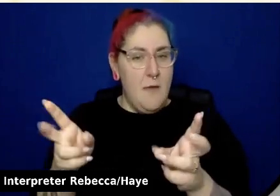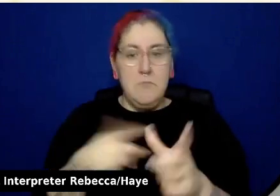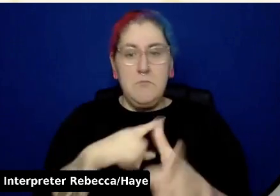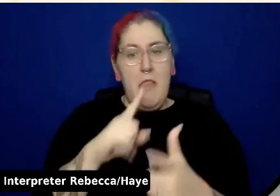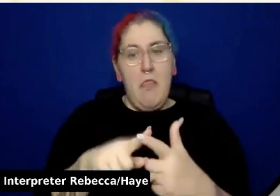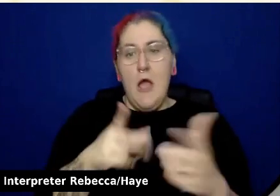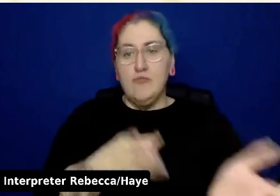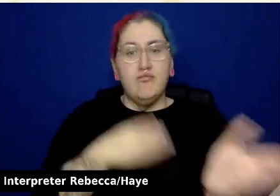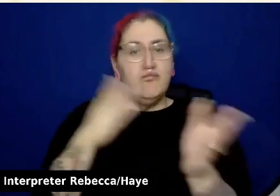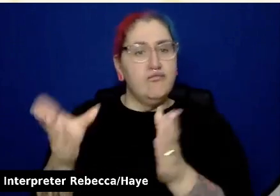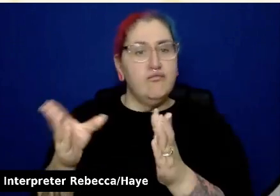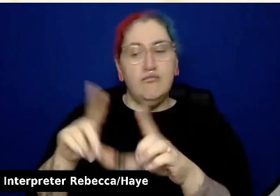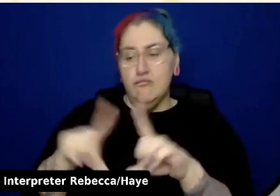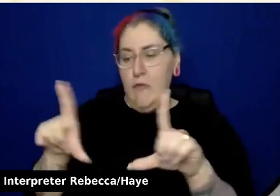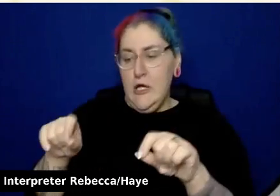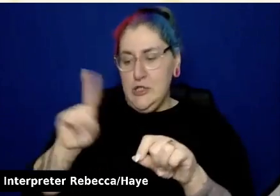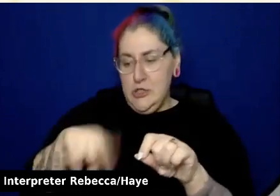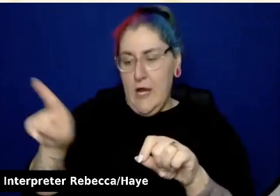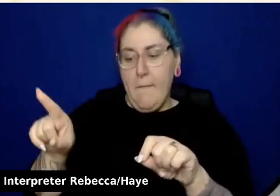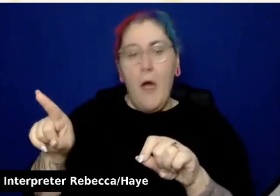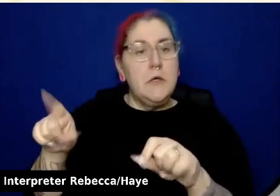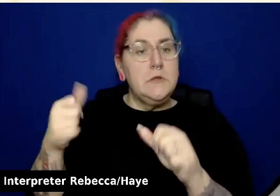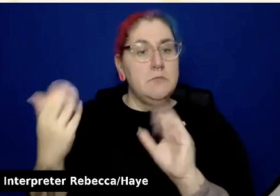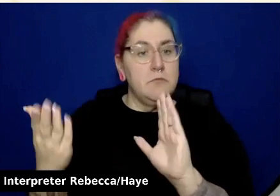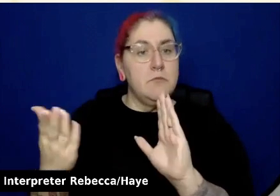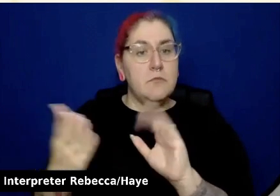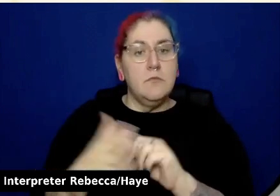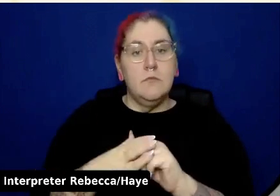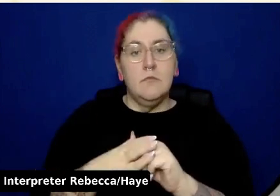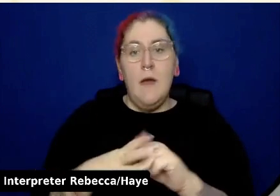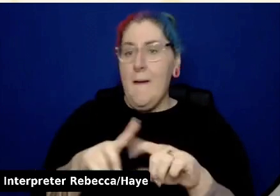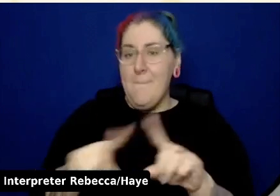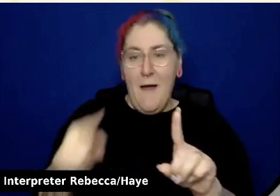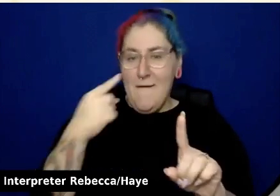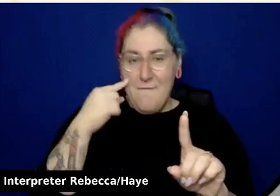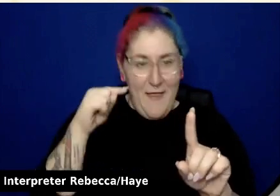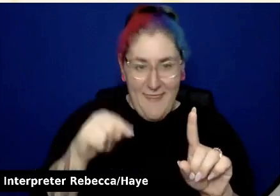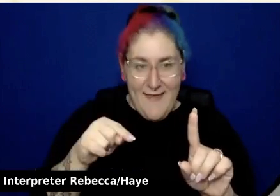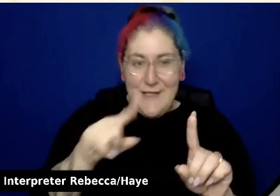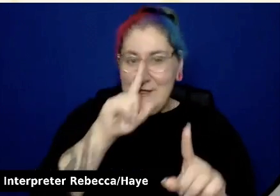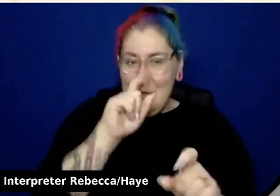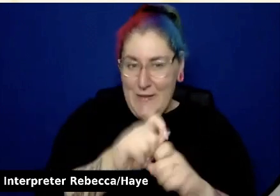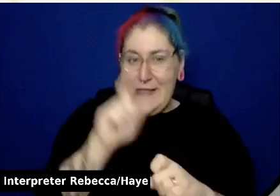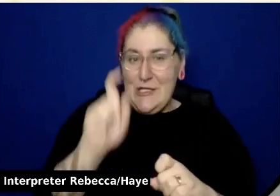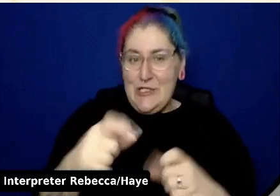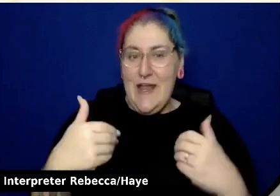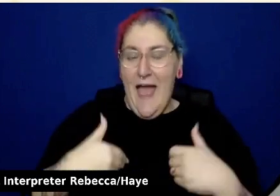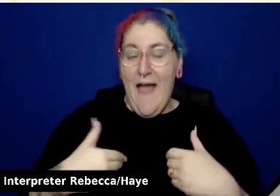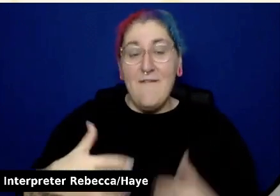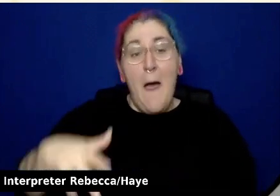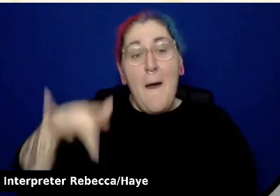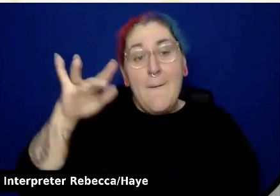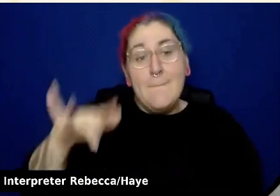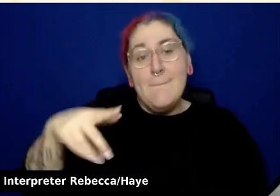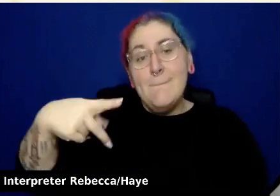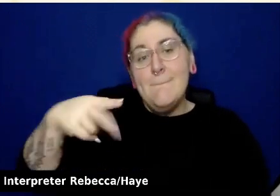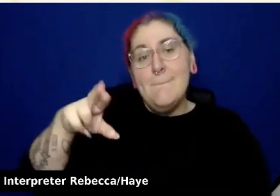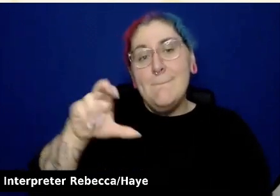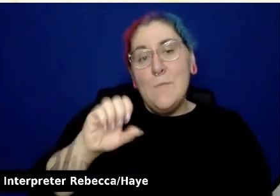But for toggle buttons, aria-pressed should be used. And for the checkboxes, or radio buttons, aria-checked is the right attribute.